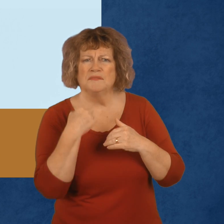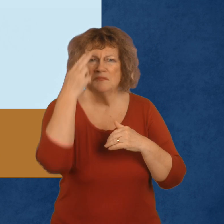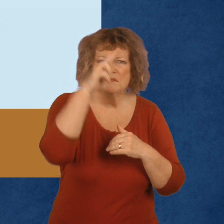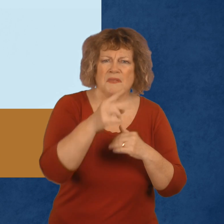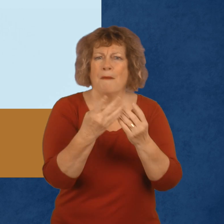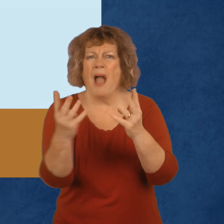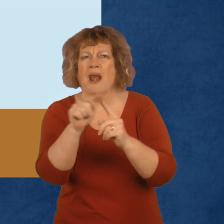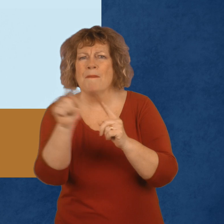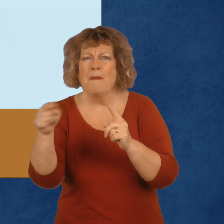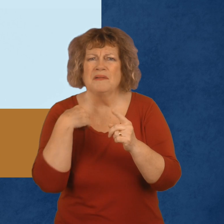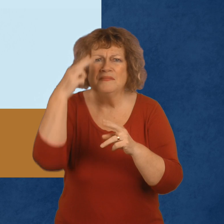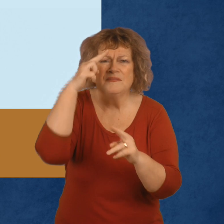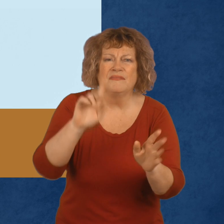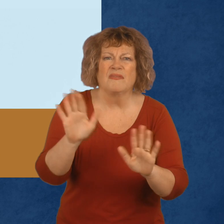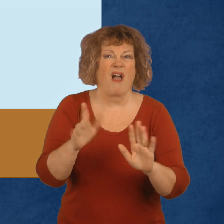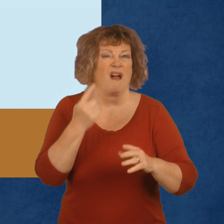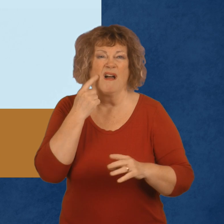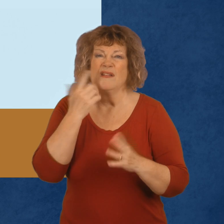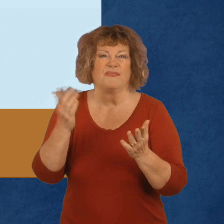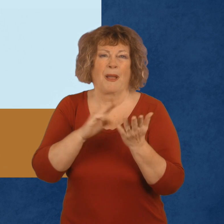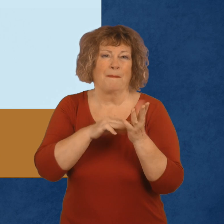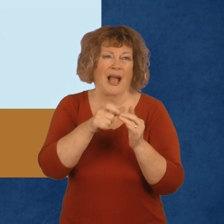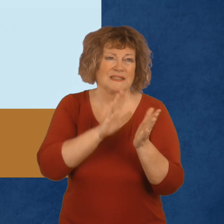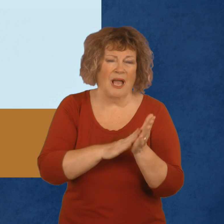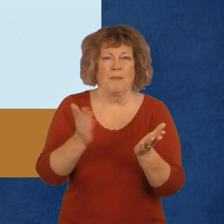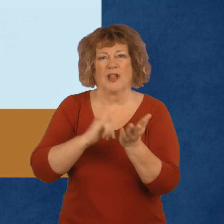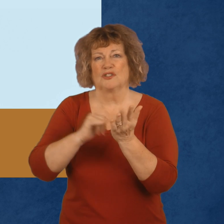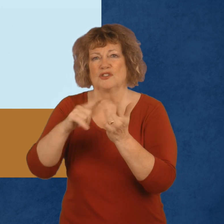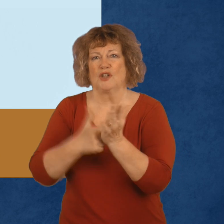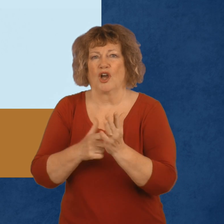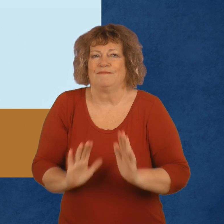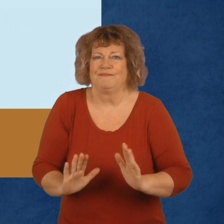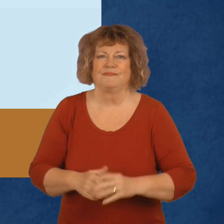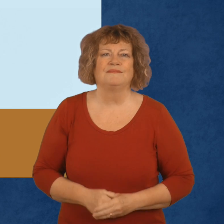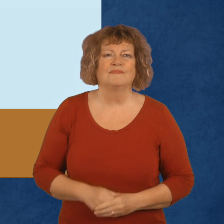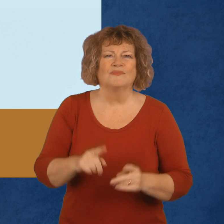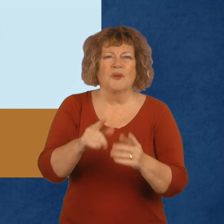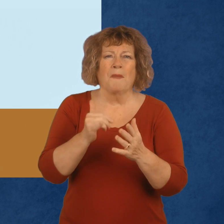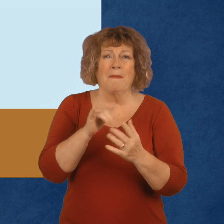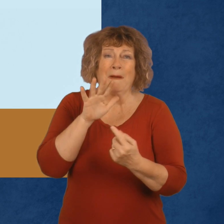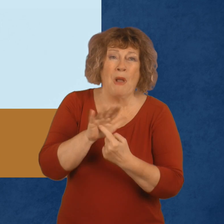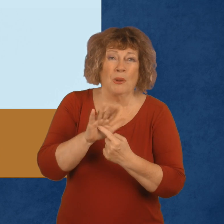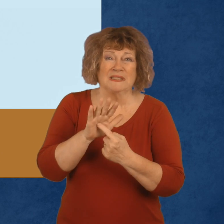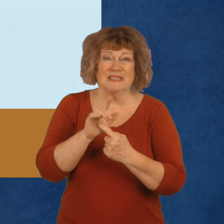'Madam', or 'Sir'. Don’t worry if you forget - the most important thing is to be polite.